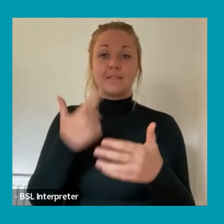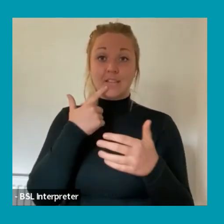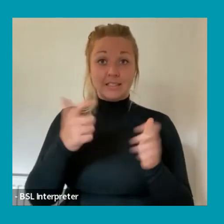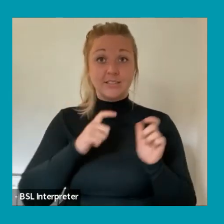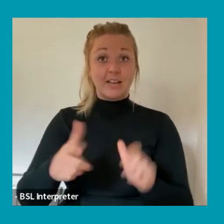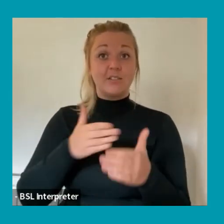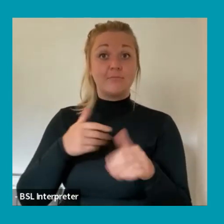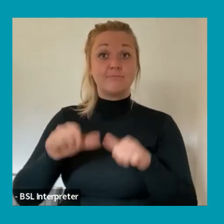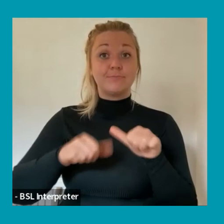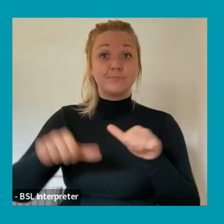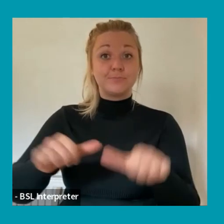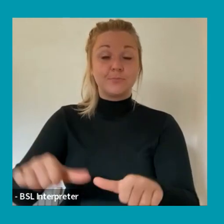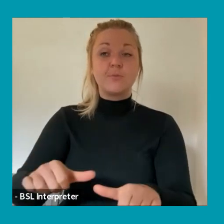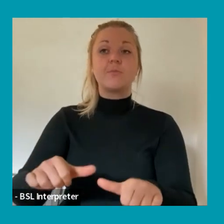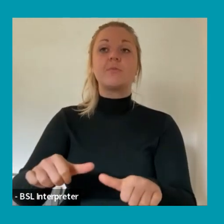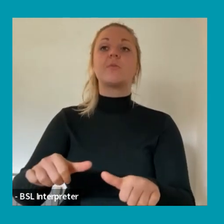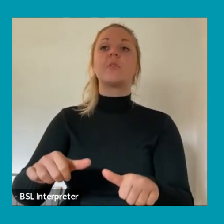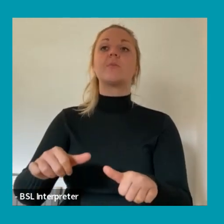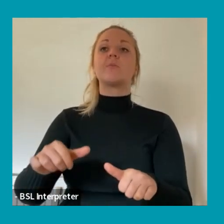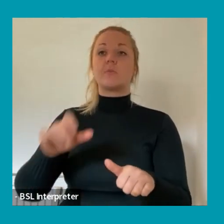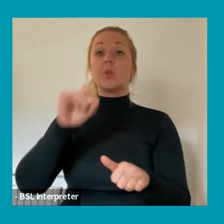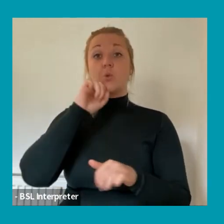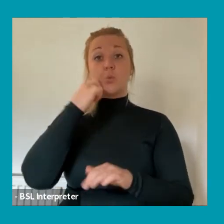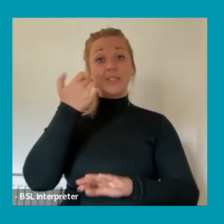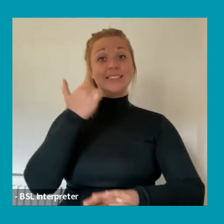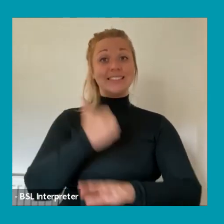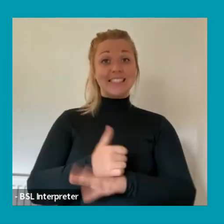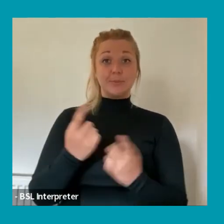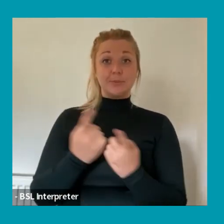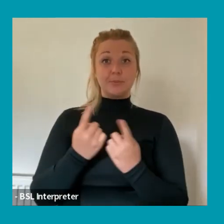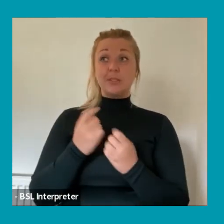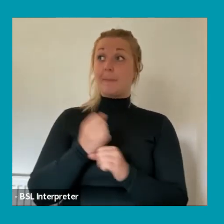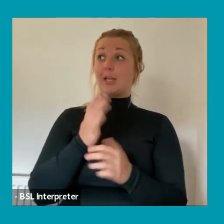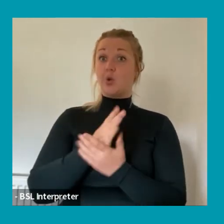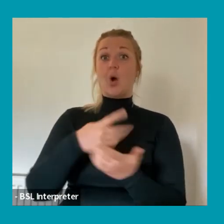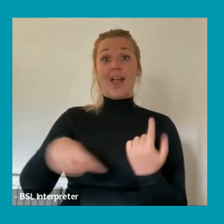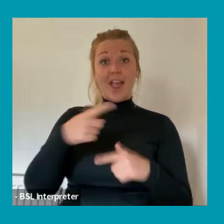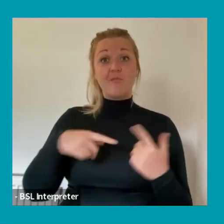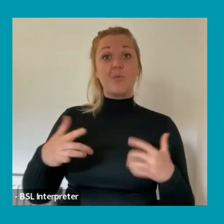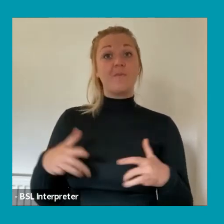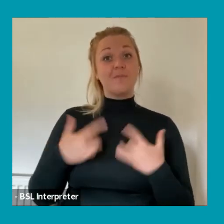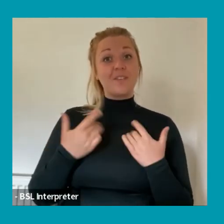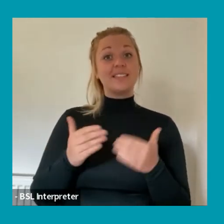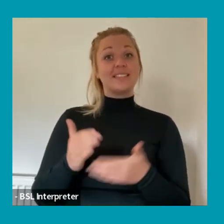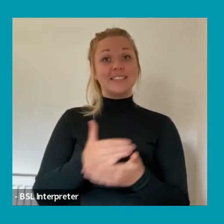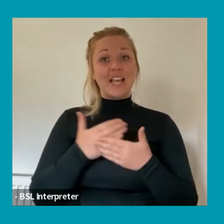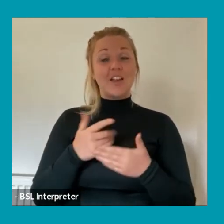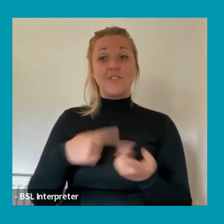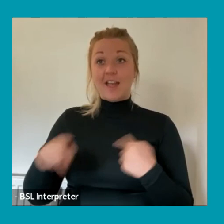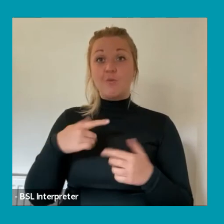And we're going to put something in place, in order to make that happen and many that might be setting and up